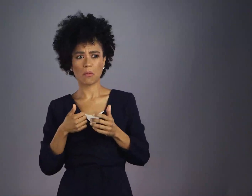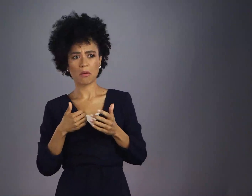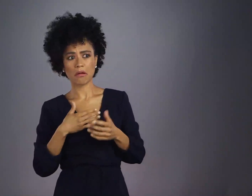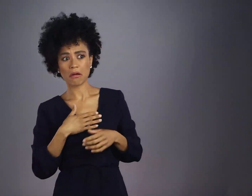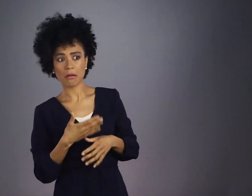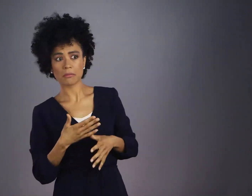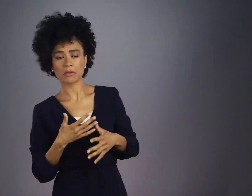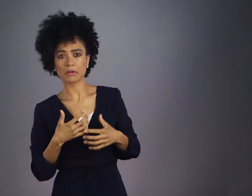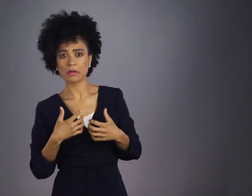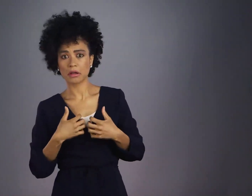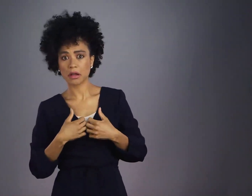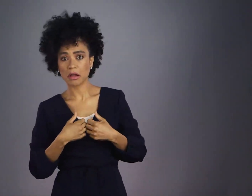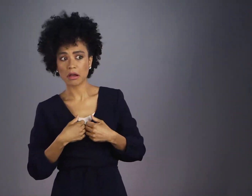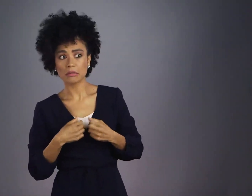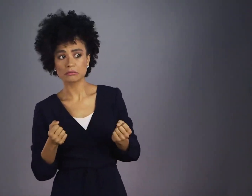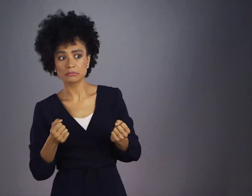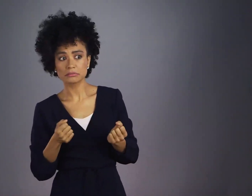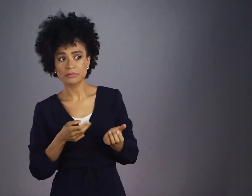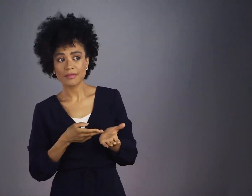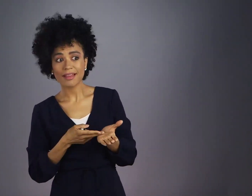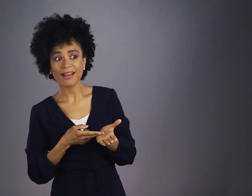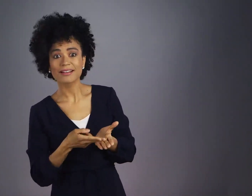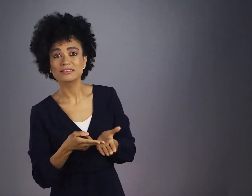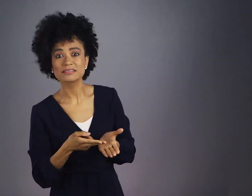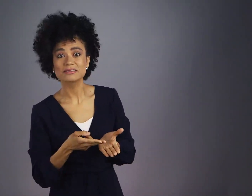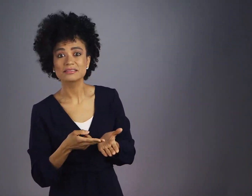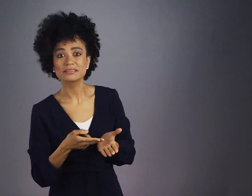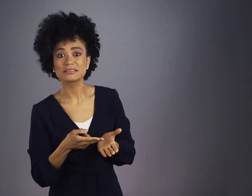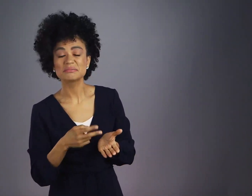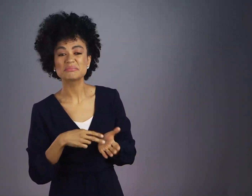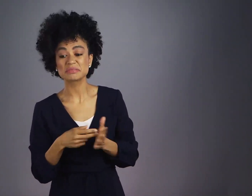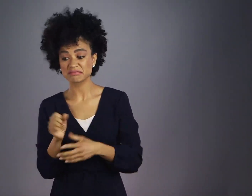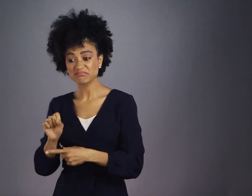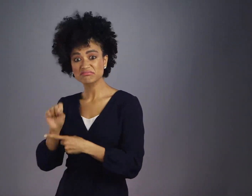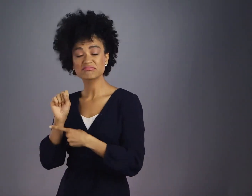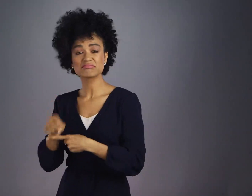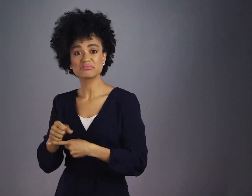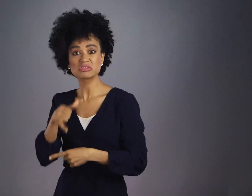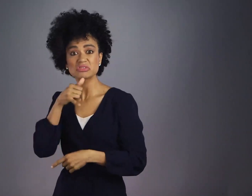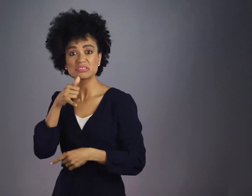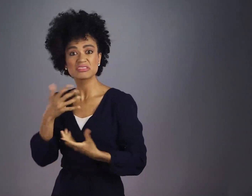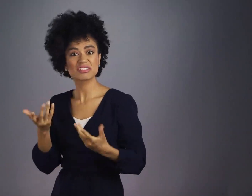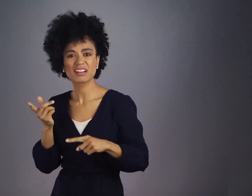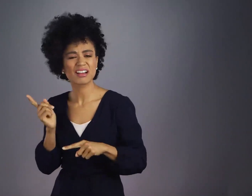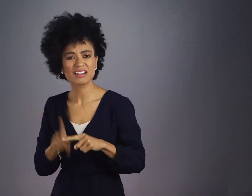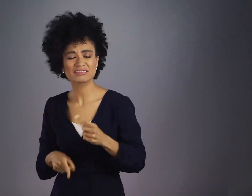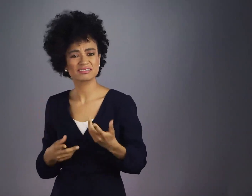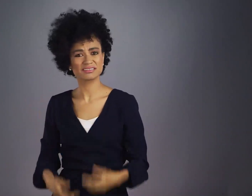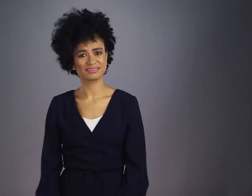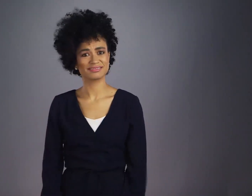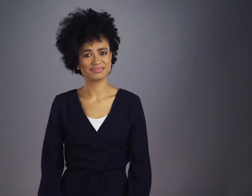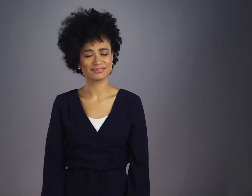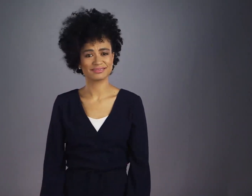The best reason ﬁrst: If we skip this vital step, we may not overcome drinking.